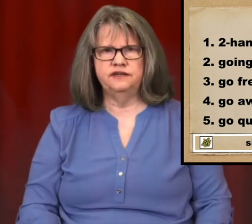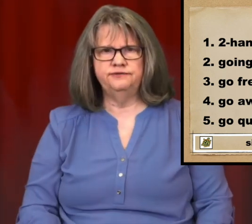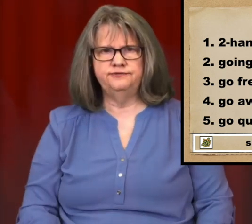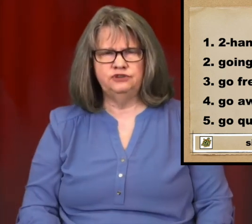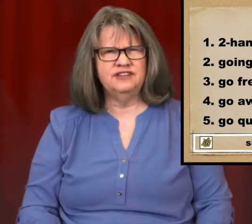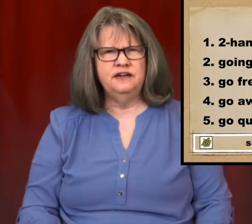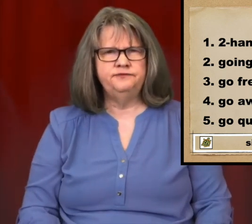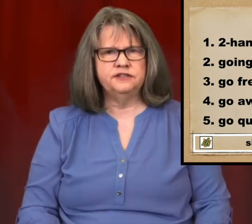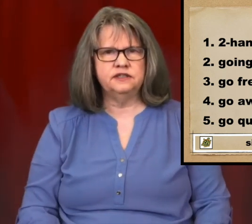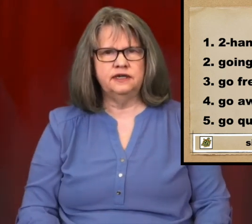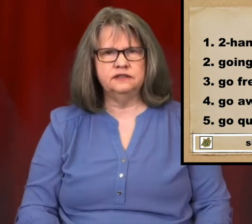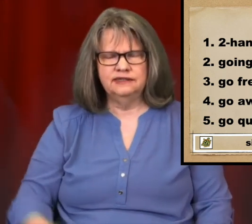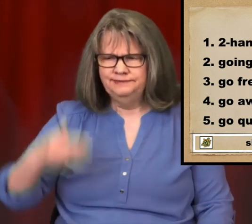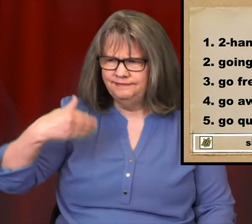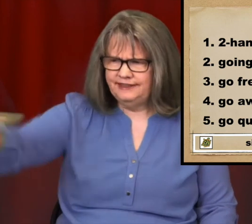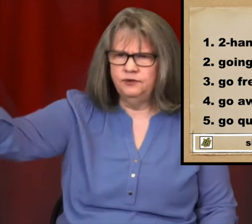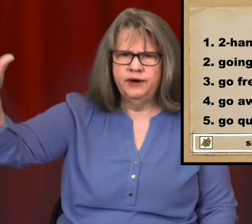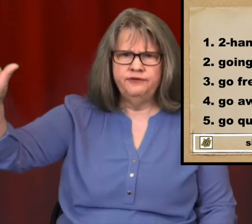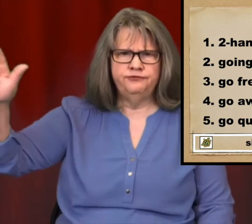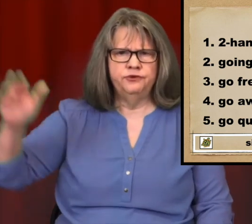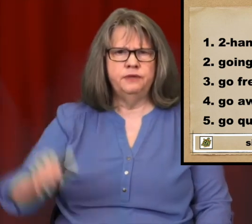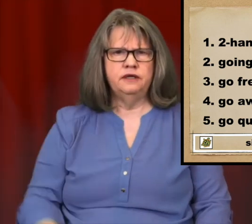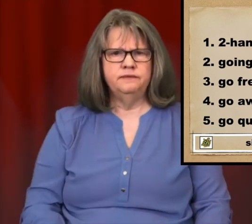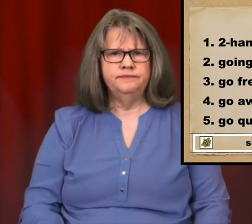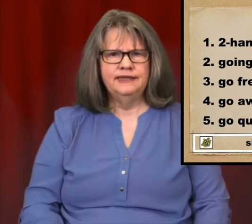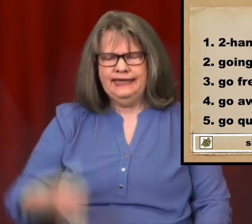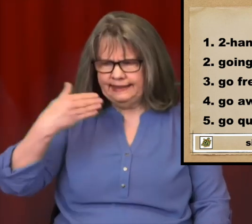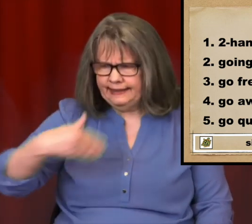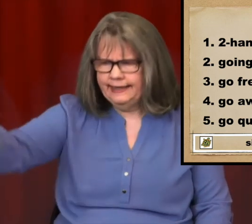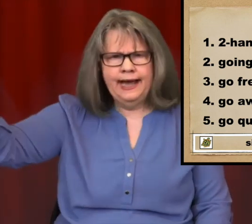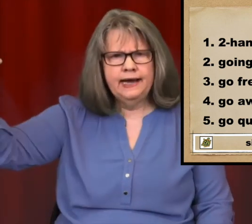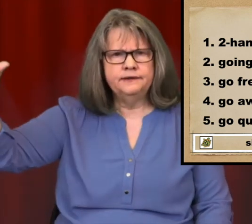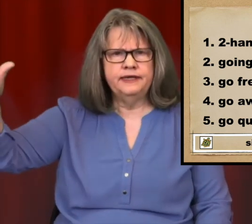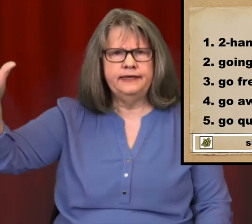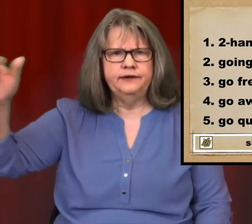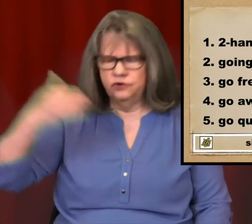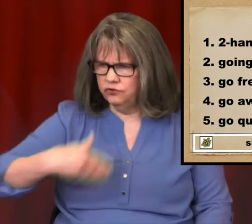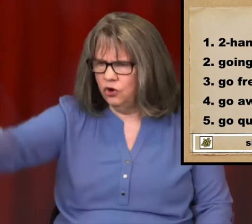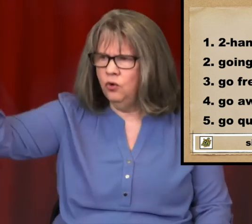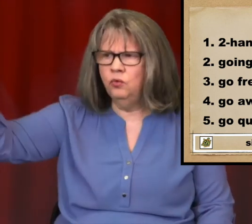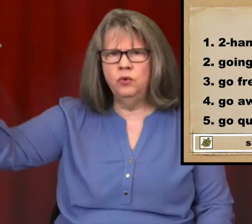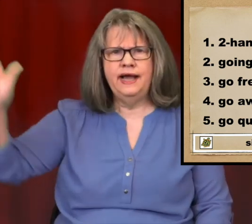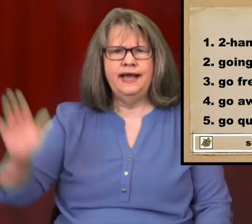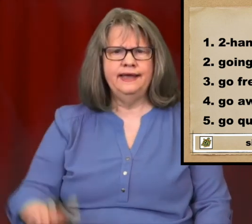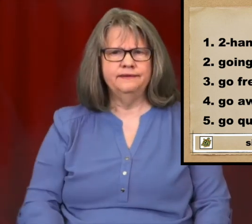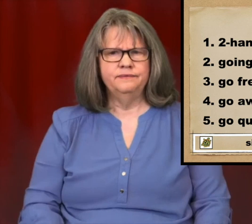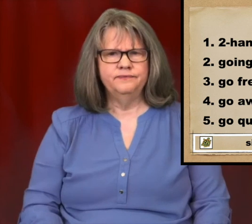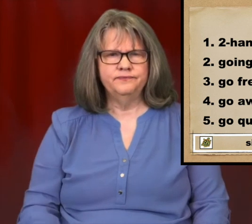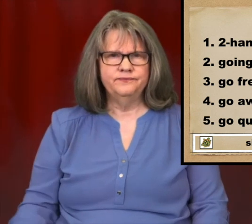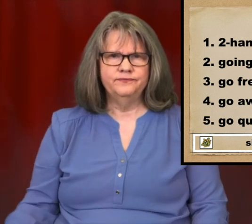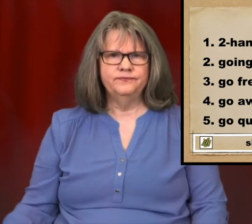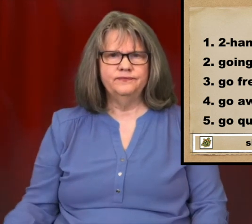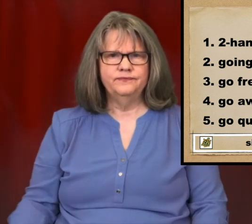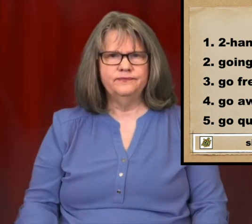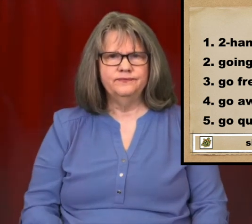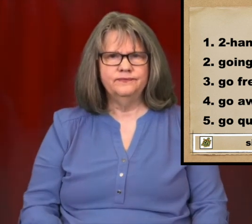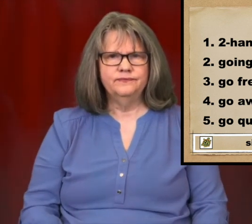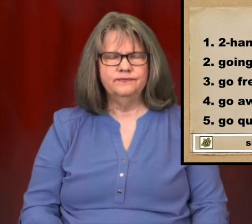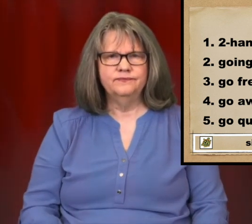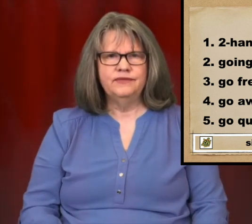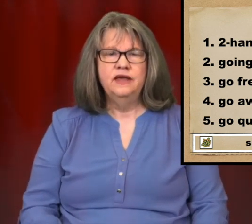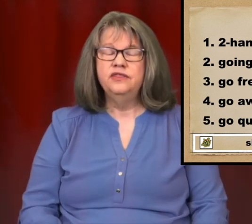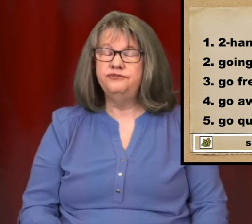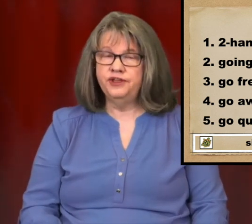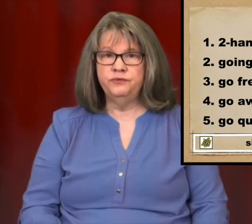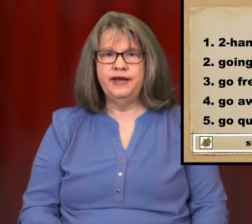kind of disgust. Get away from me. Get out of here. Go away. The fifth way of